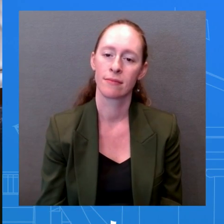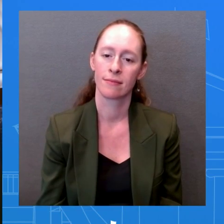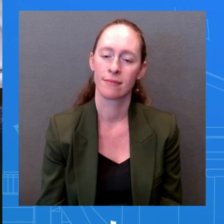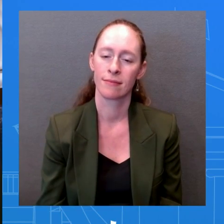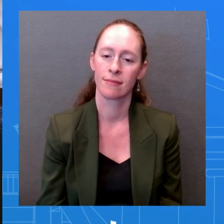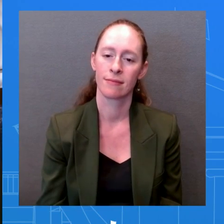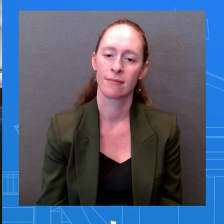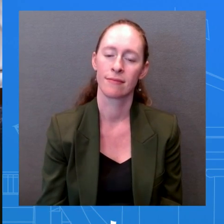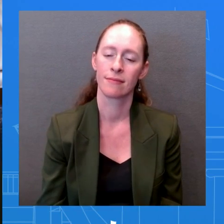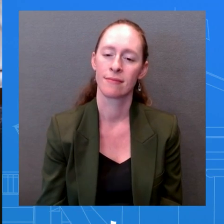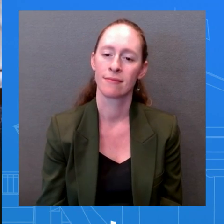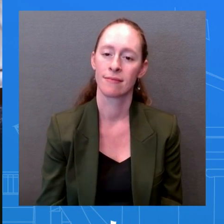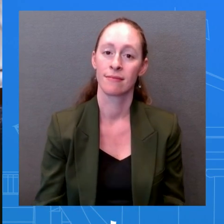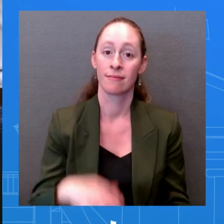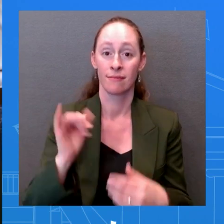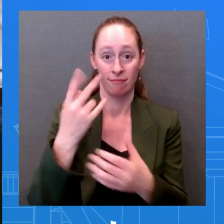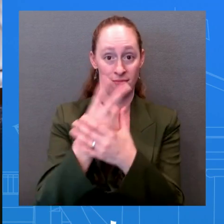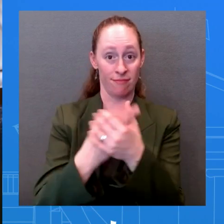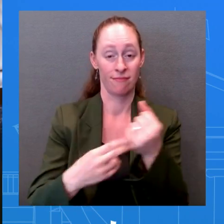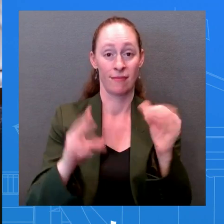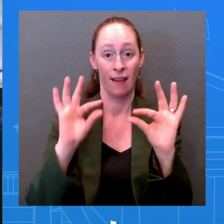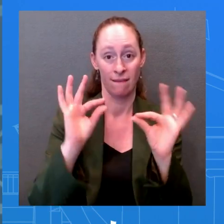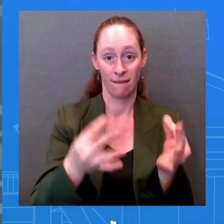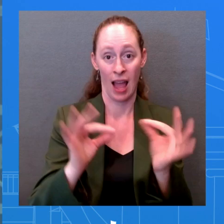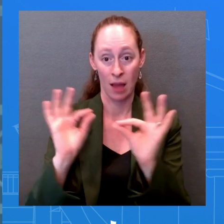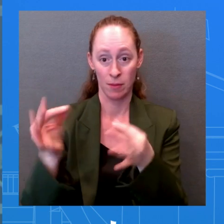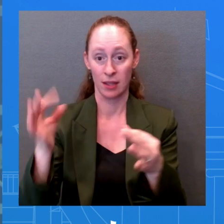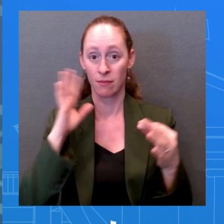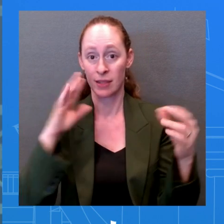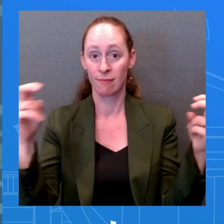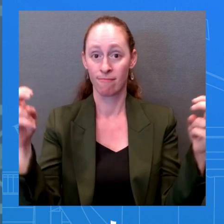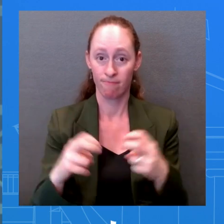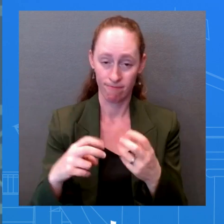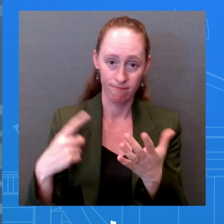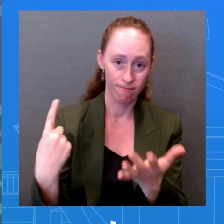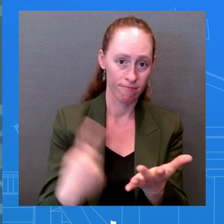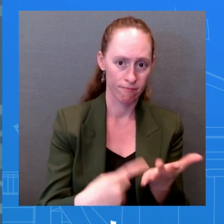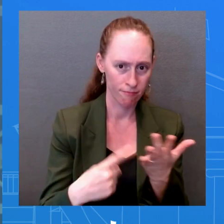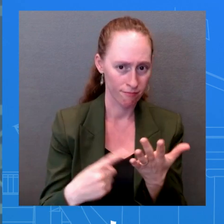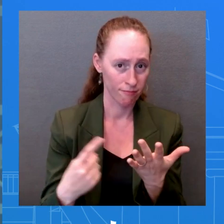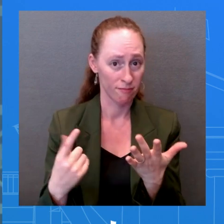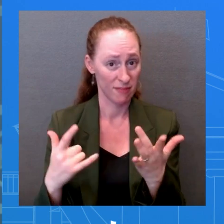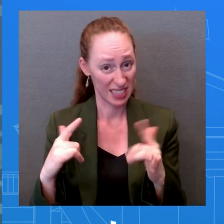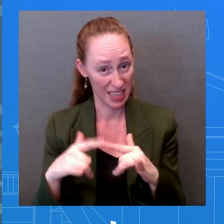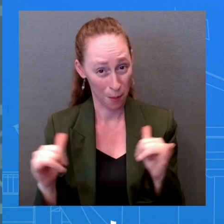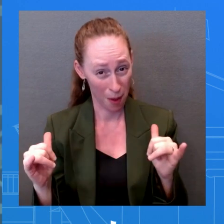on efforts to bring their loved ones home? Ms. Jean-Pierre: So, I don't have any specifics on how the --